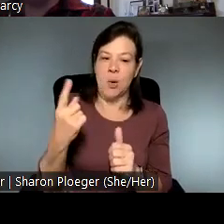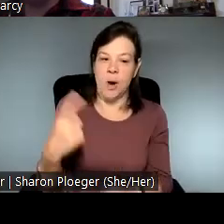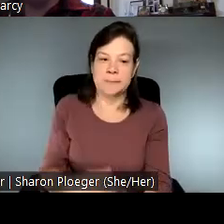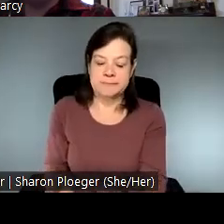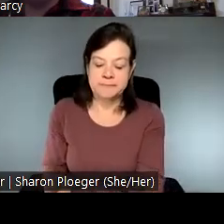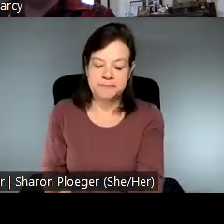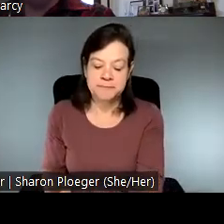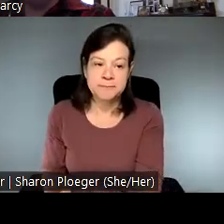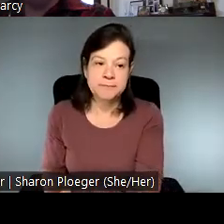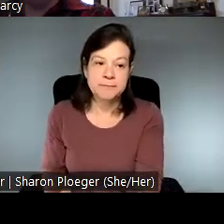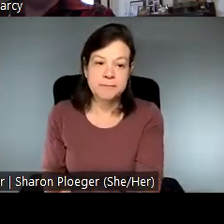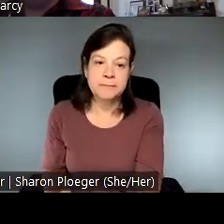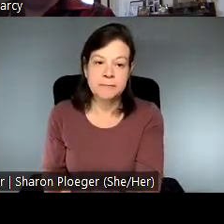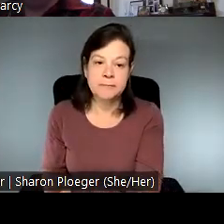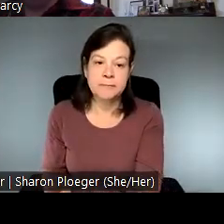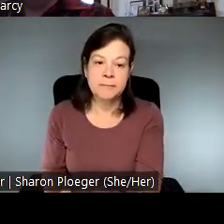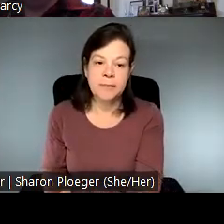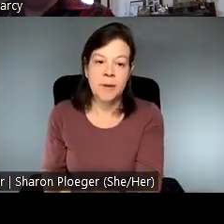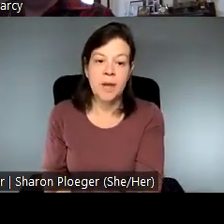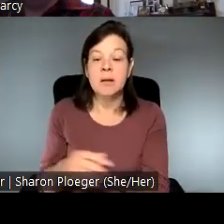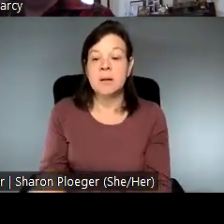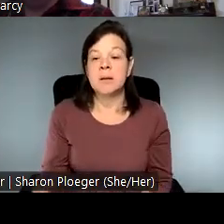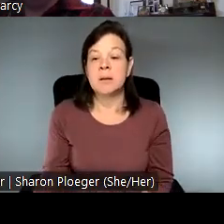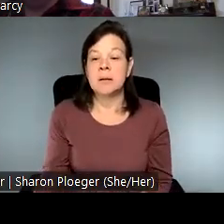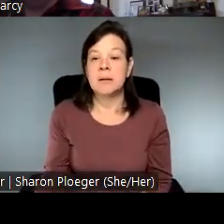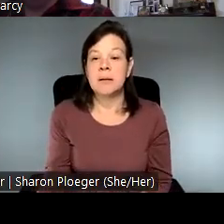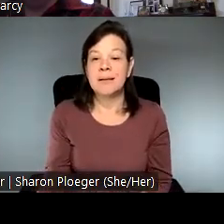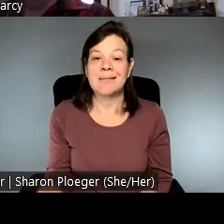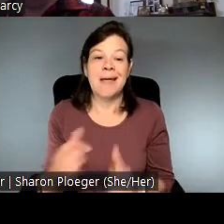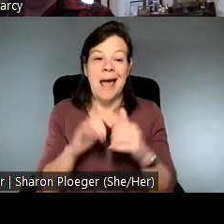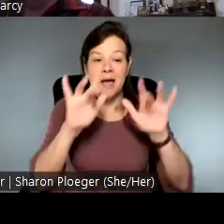between LEAD Conference 2022 and the next line.